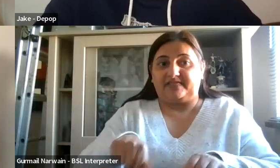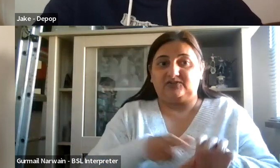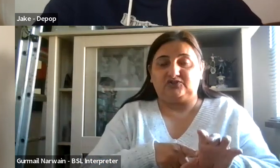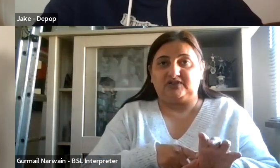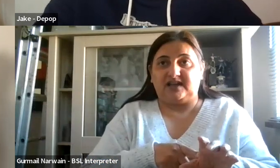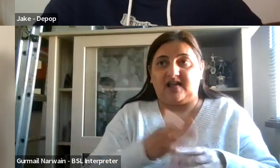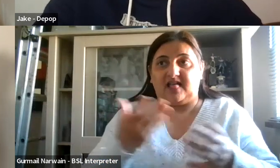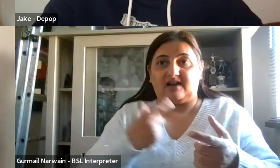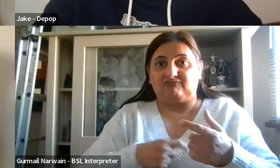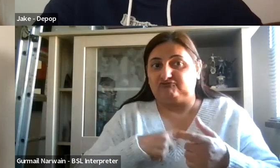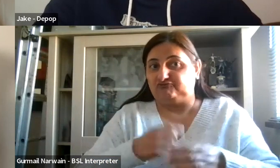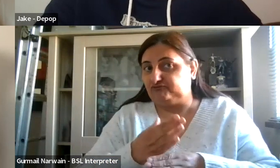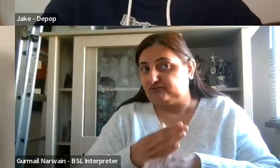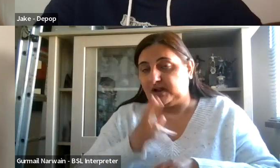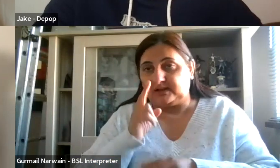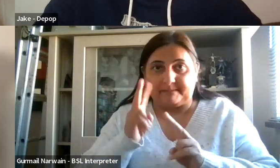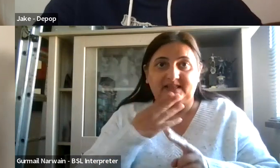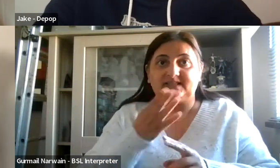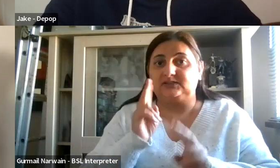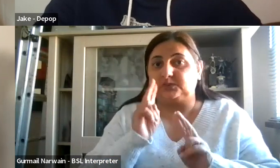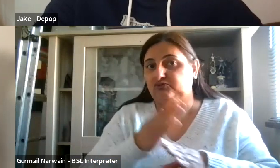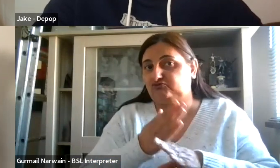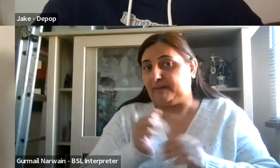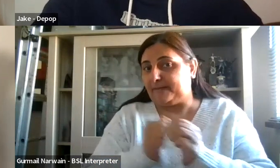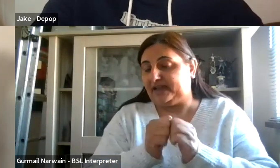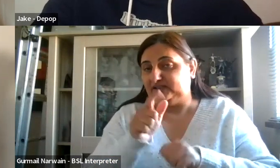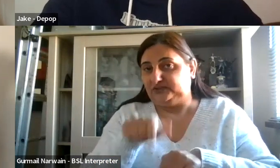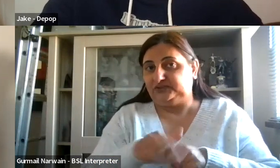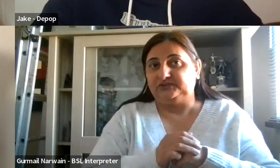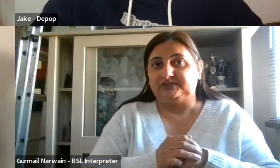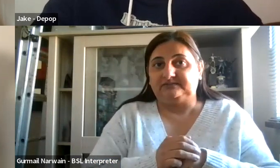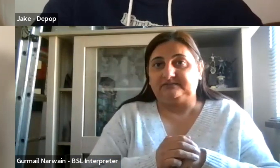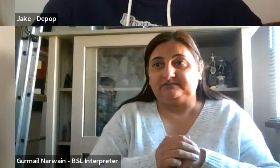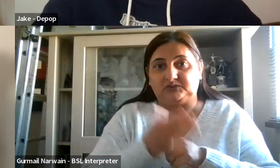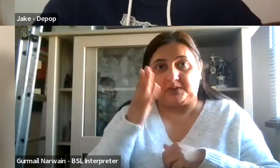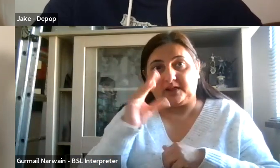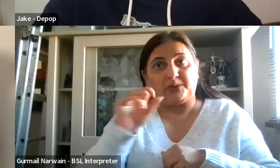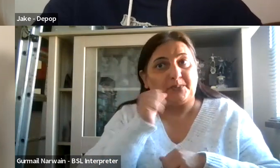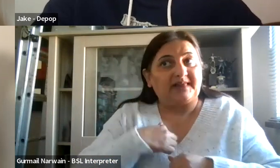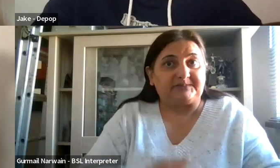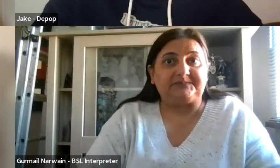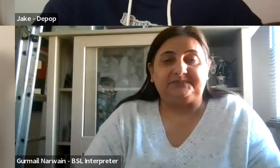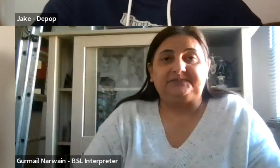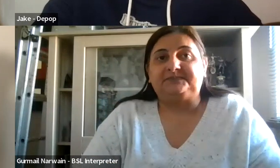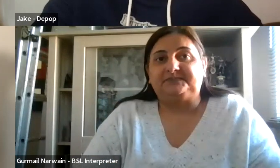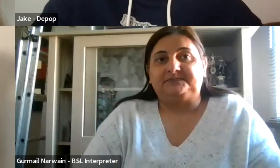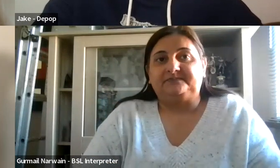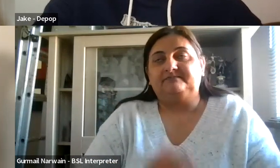Lots of roles to come. So yeah, just keep on on the careers, page. And okay, and we'll keep you posted. Keep an eye on the careers page and we'll keep you posted.